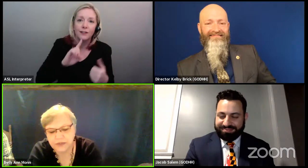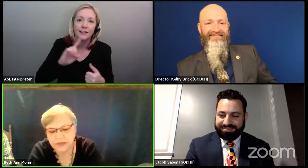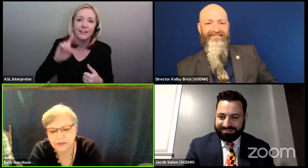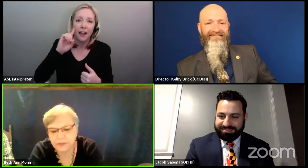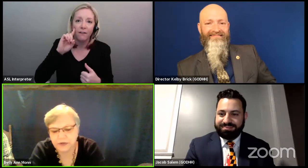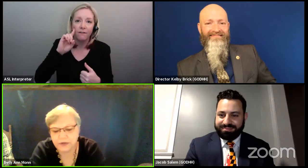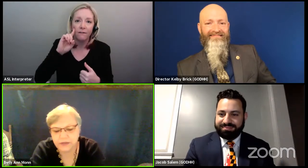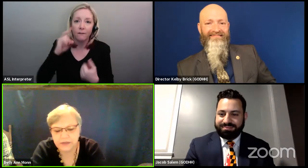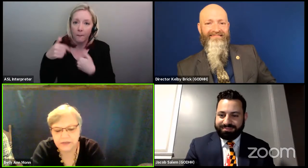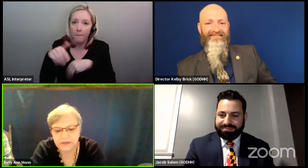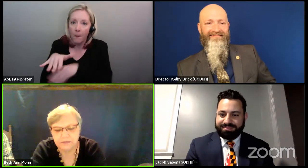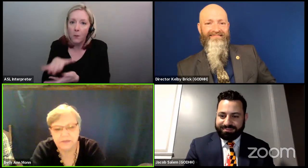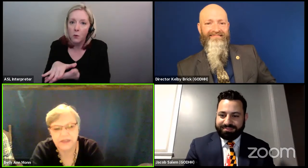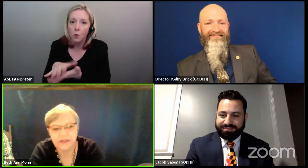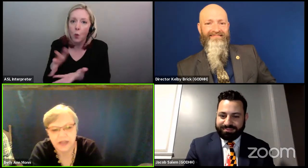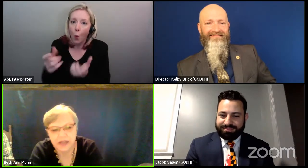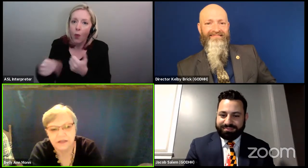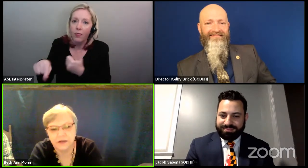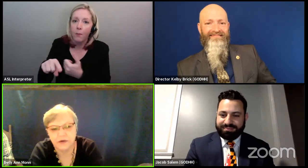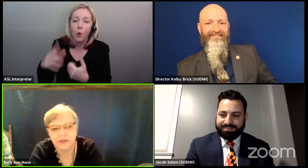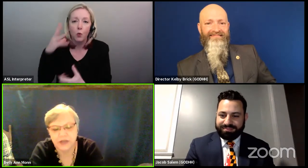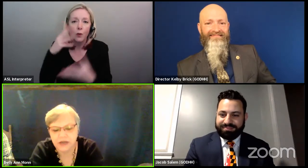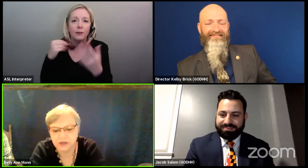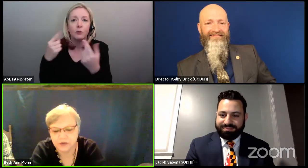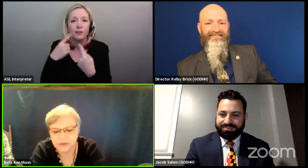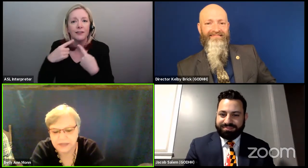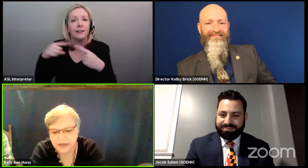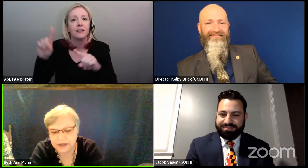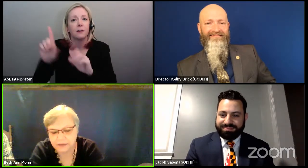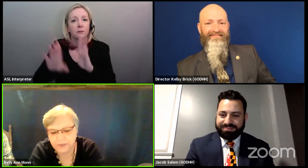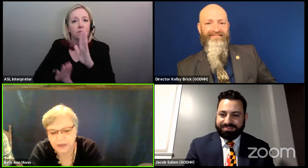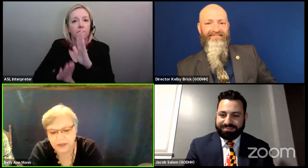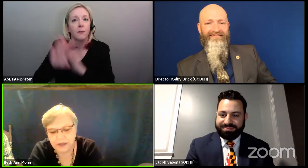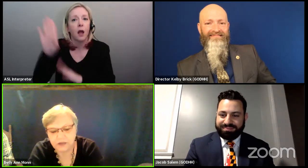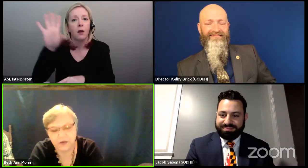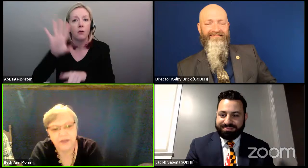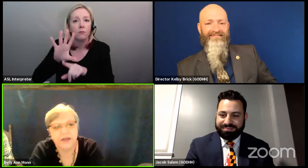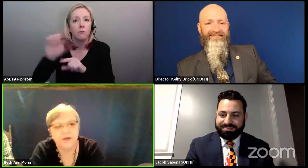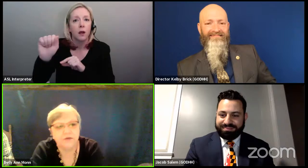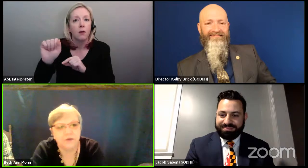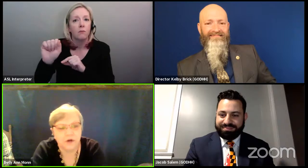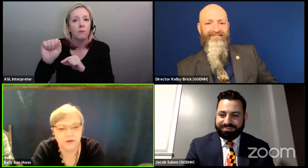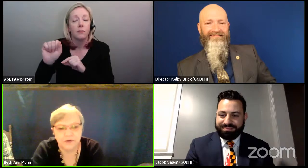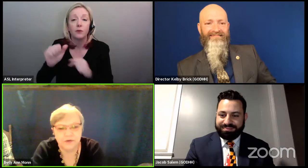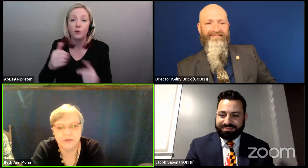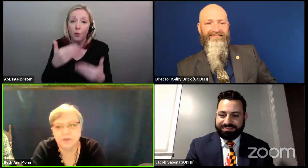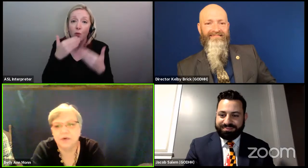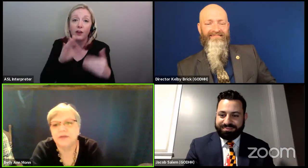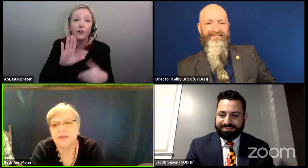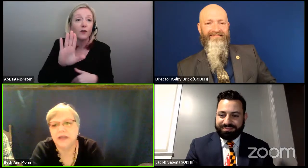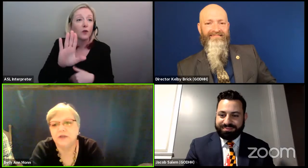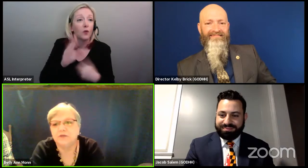to experience success in their educational setting. So I thank you for all your support